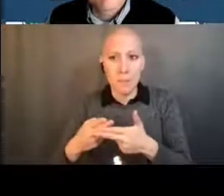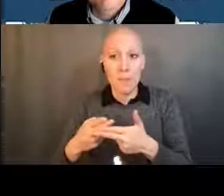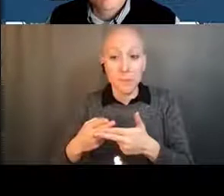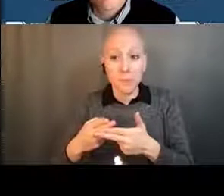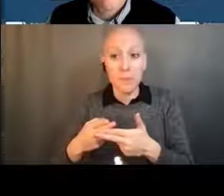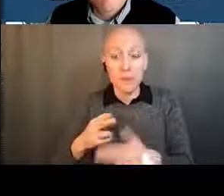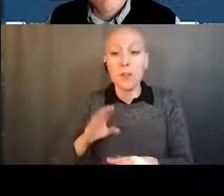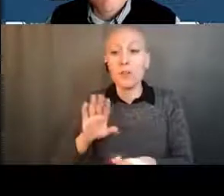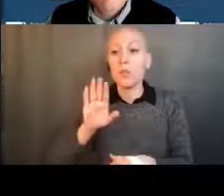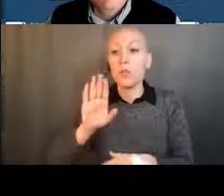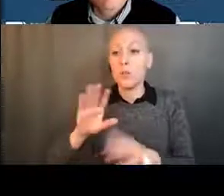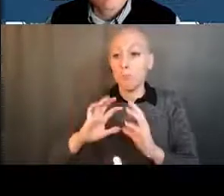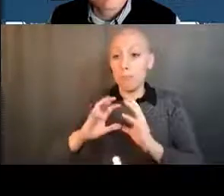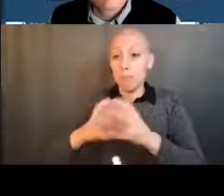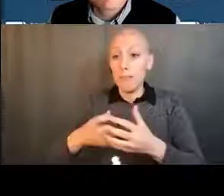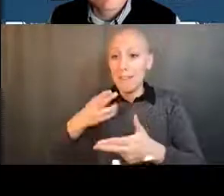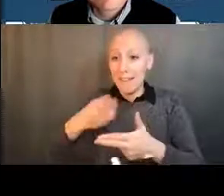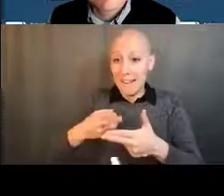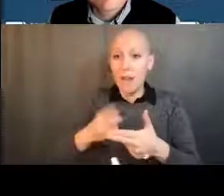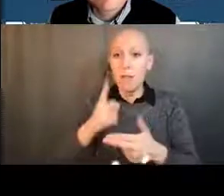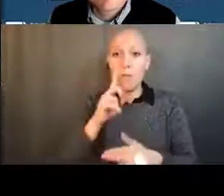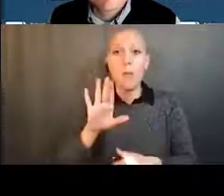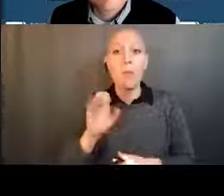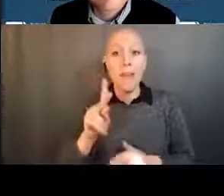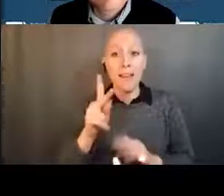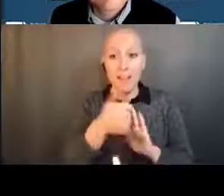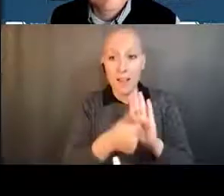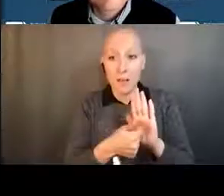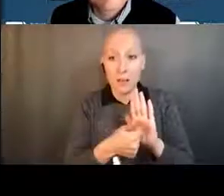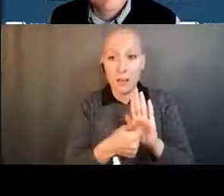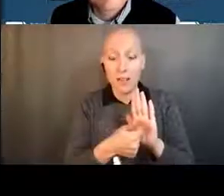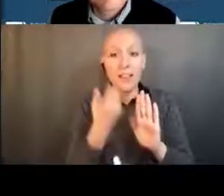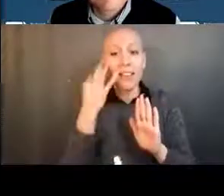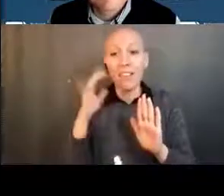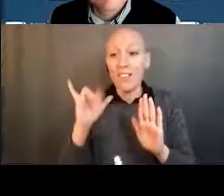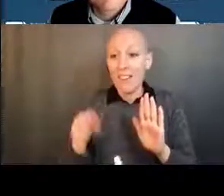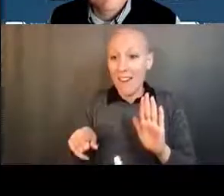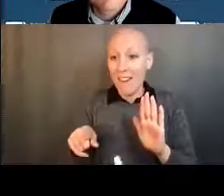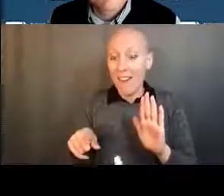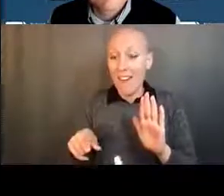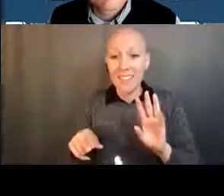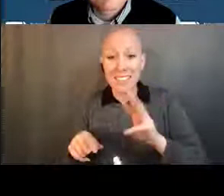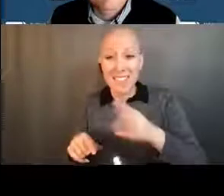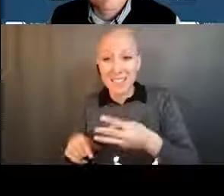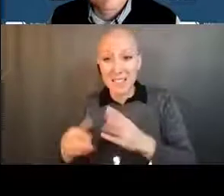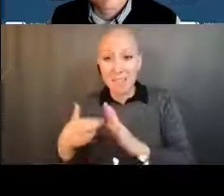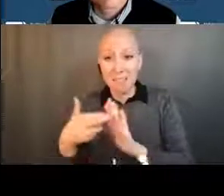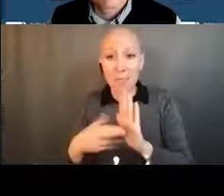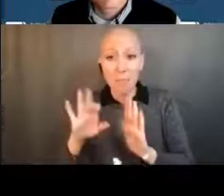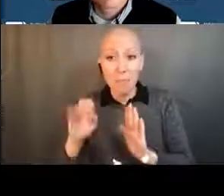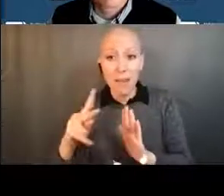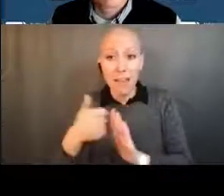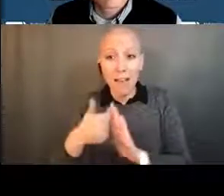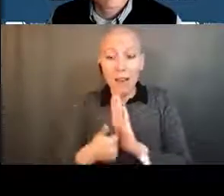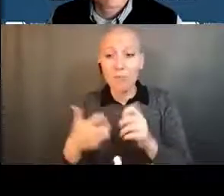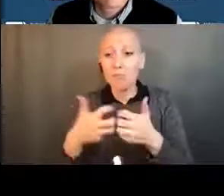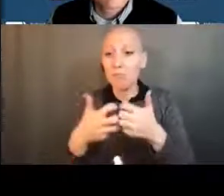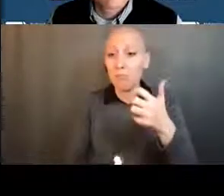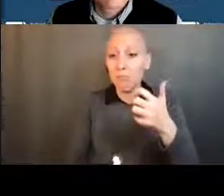And if that registration doesn't match all of your previous registrations it impairs your ability to draw funds and it actually takes quite some time to clean that up.